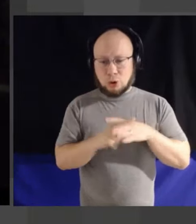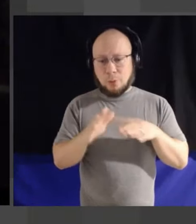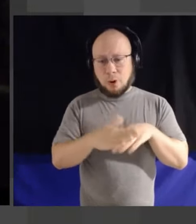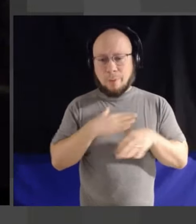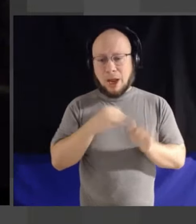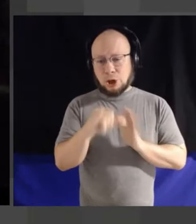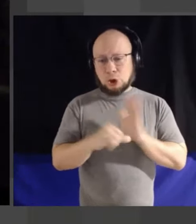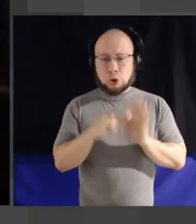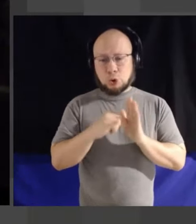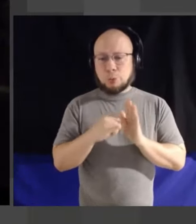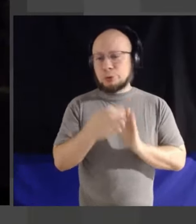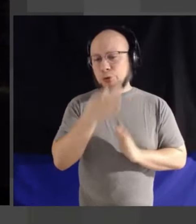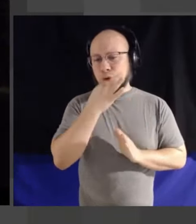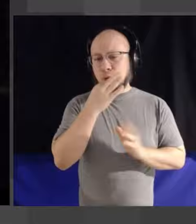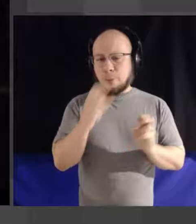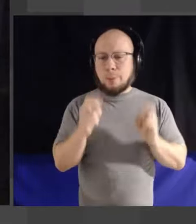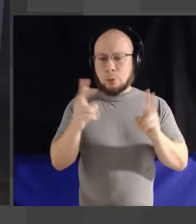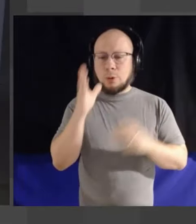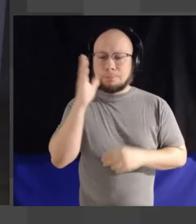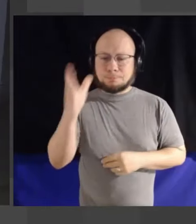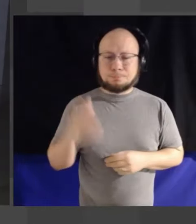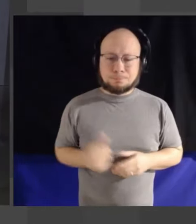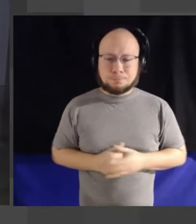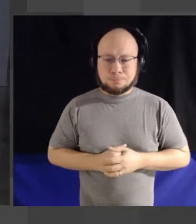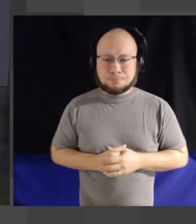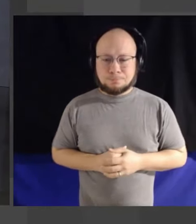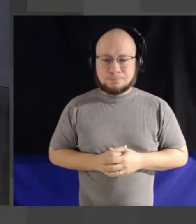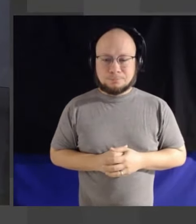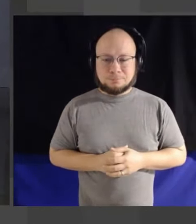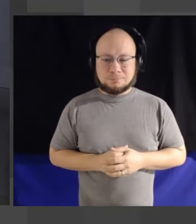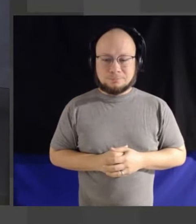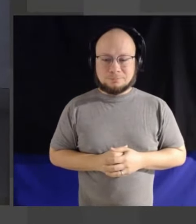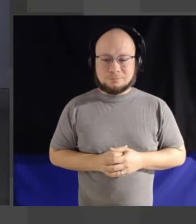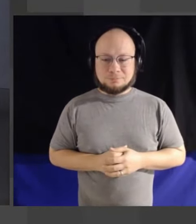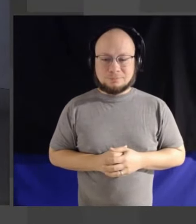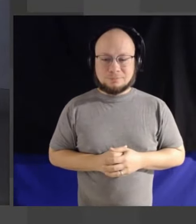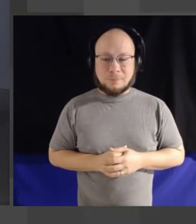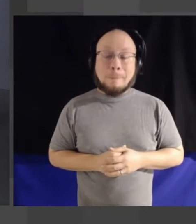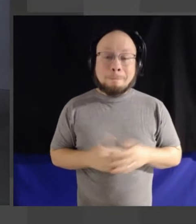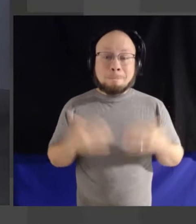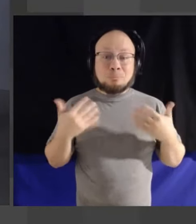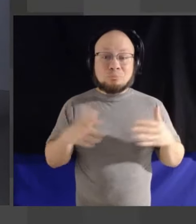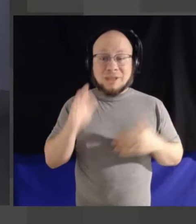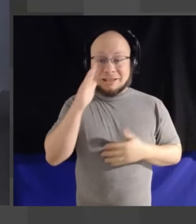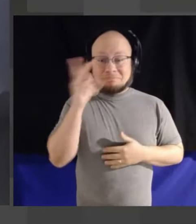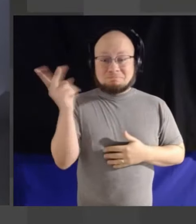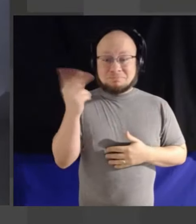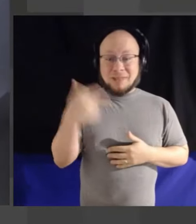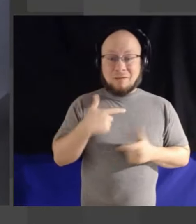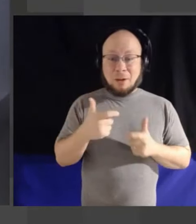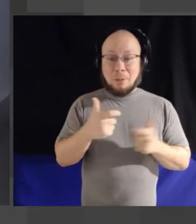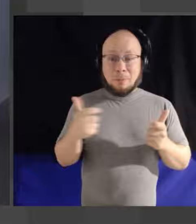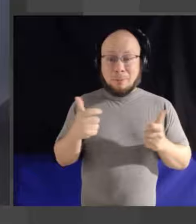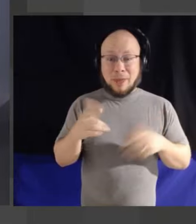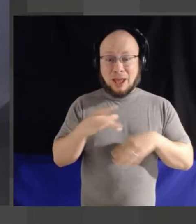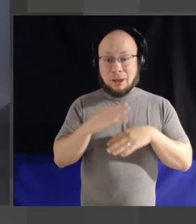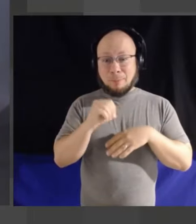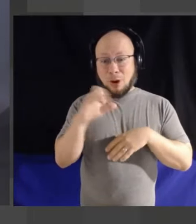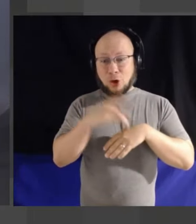LENGTH EPISODES APPEARING ON OUR CHANNELS VERY, VERY SOON.